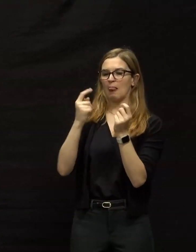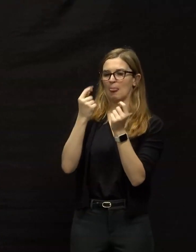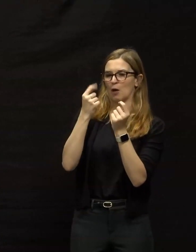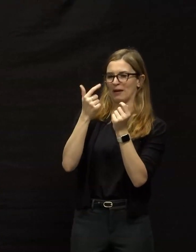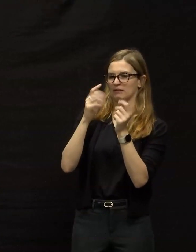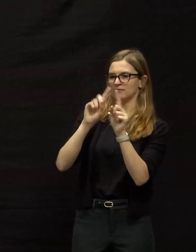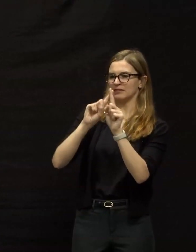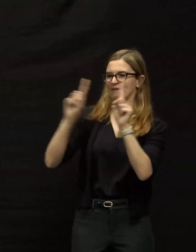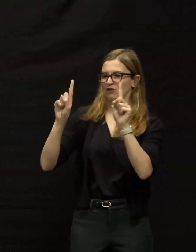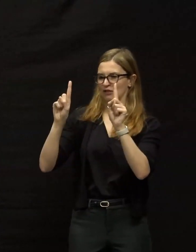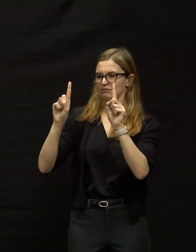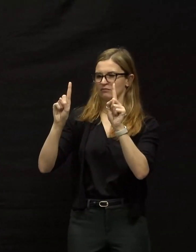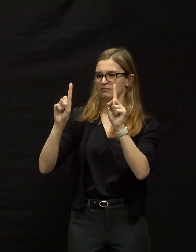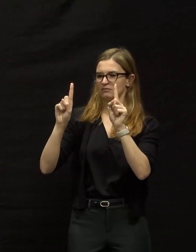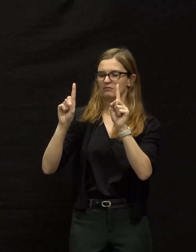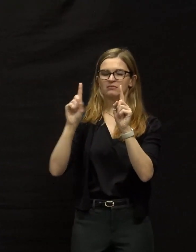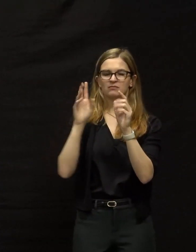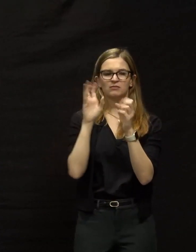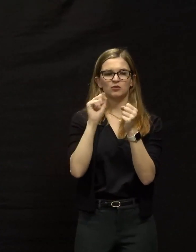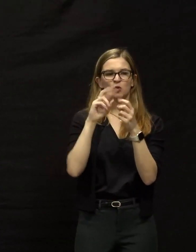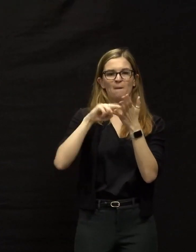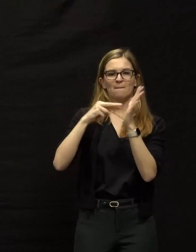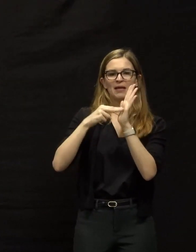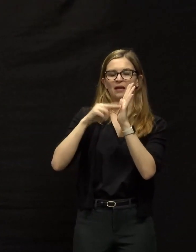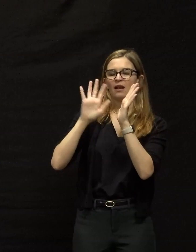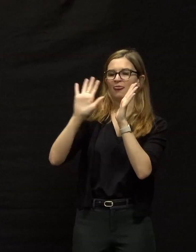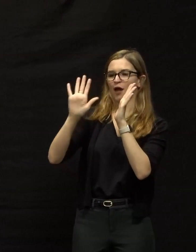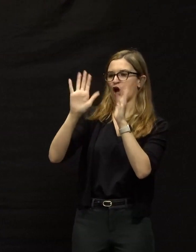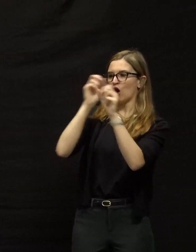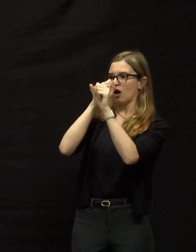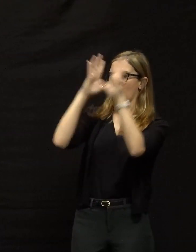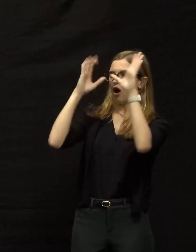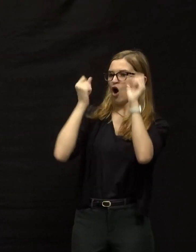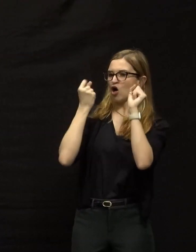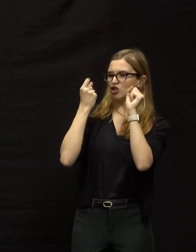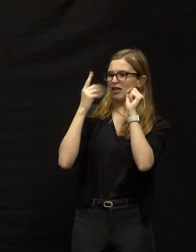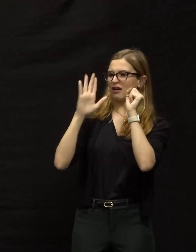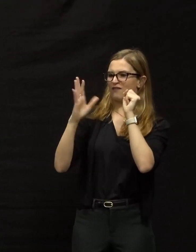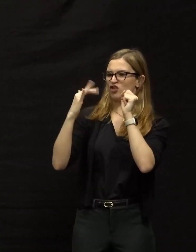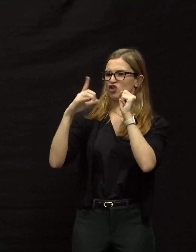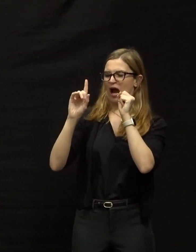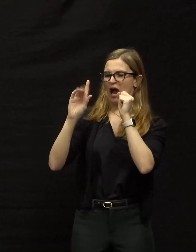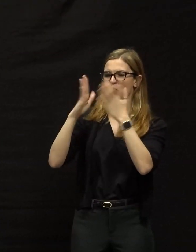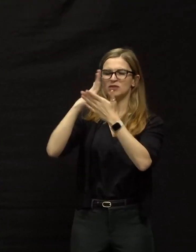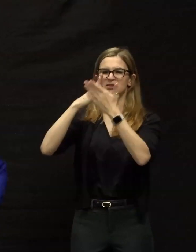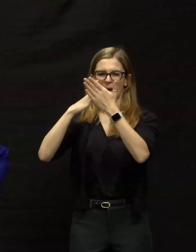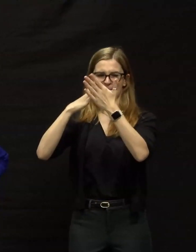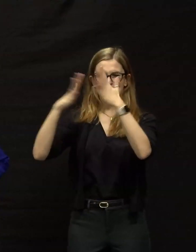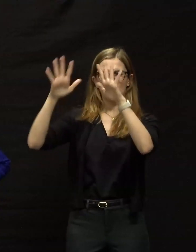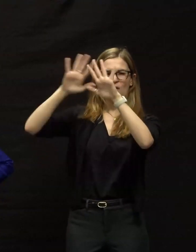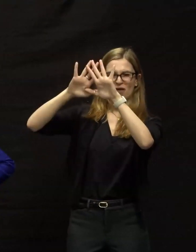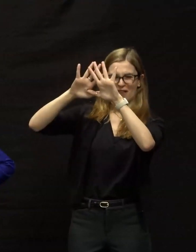This is information that's maybe a little bit different from what they already know and from what they understand.